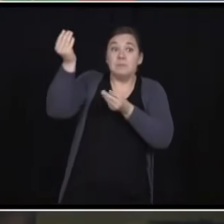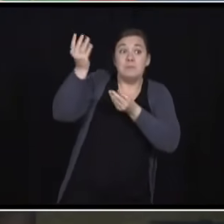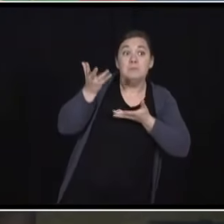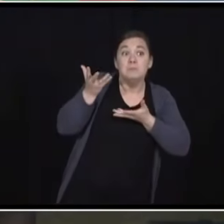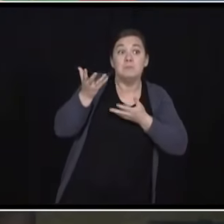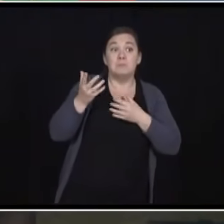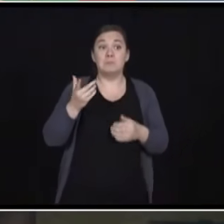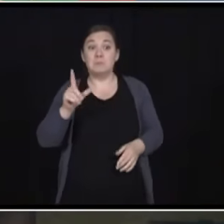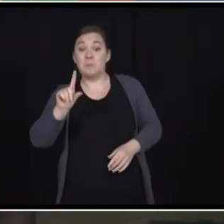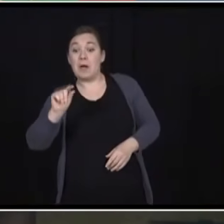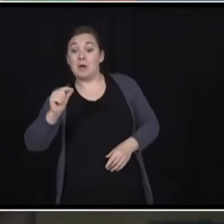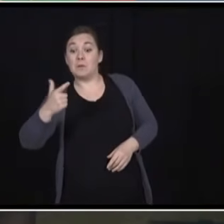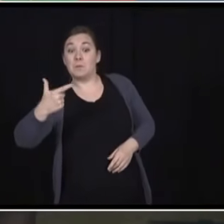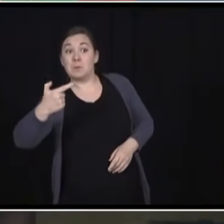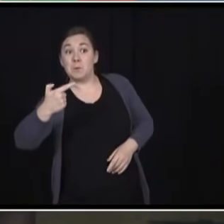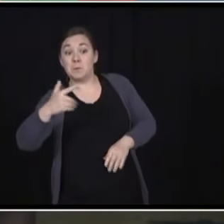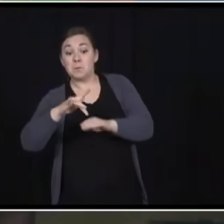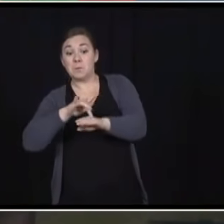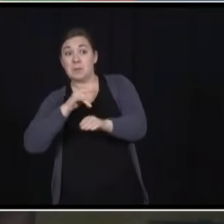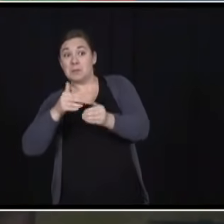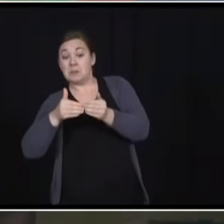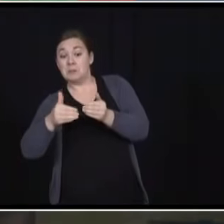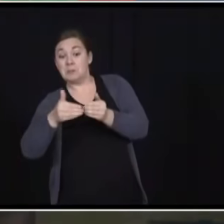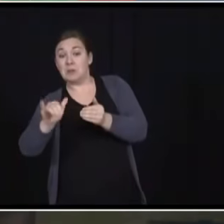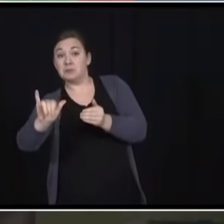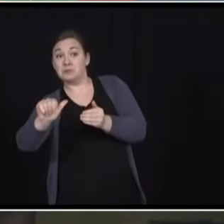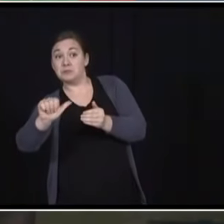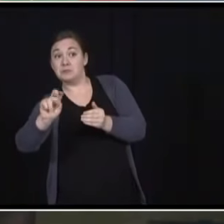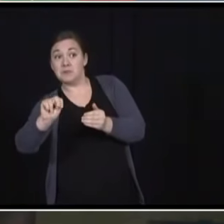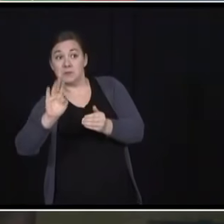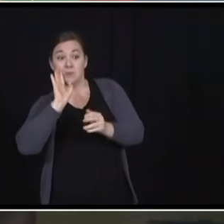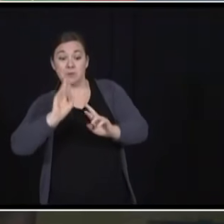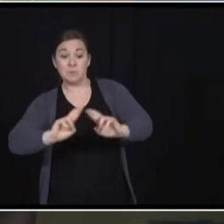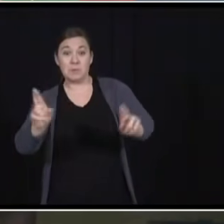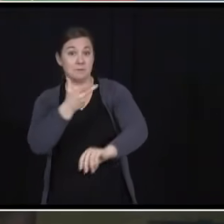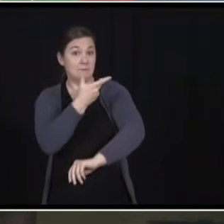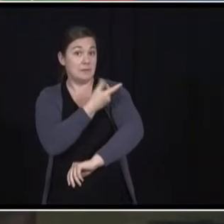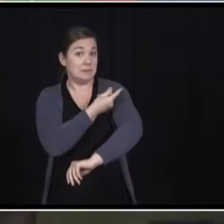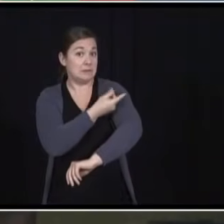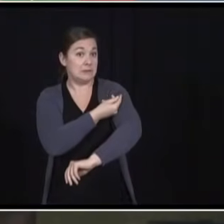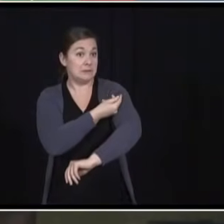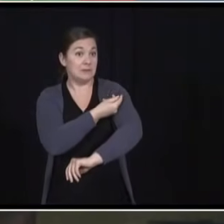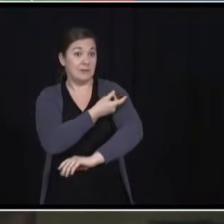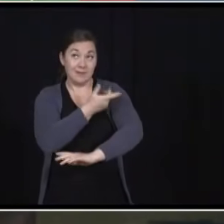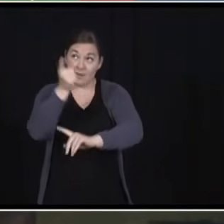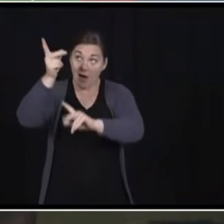on the infrastructure, on the processes, on the tools required to deliver this vaccine as smoothly as possible.